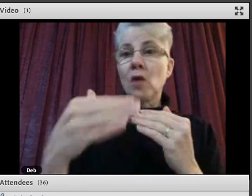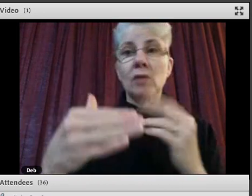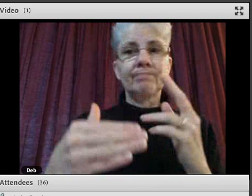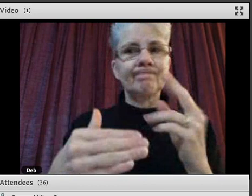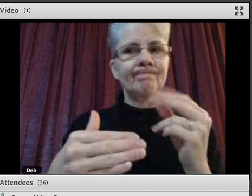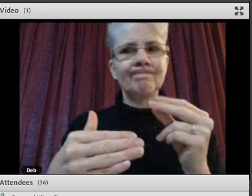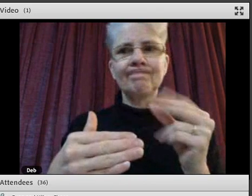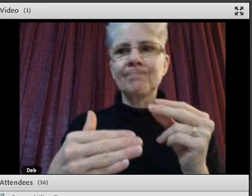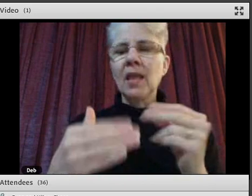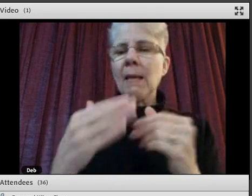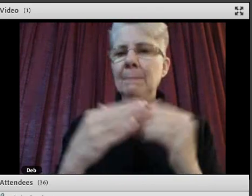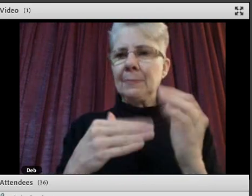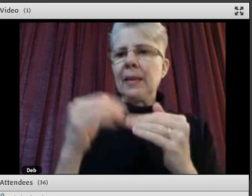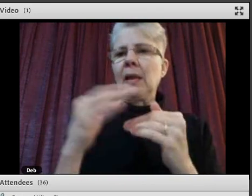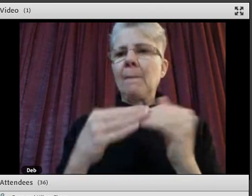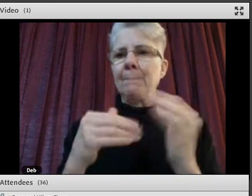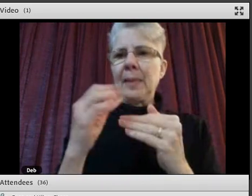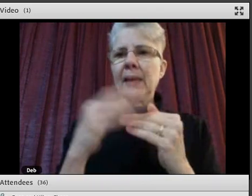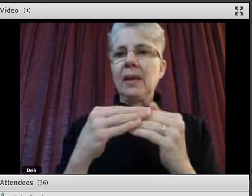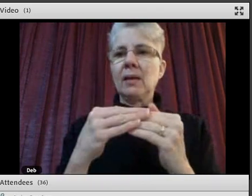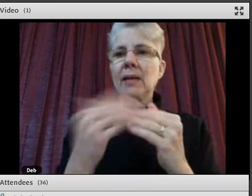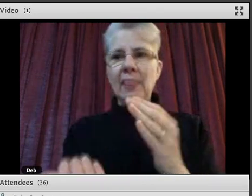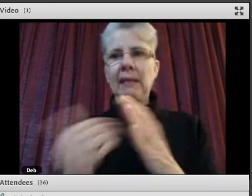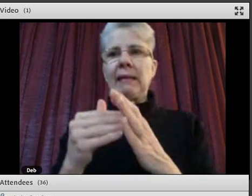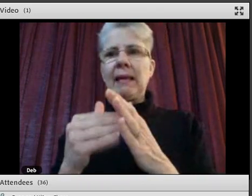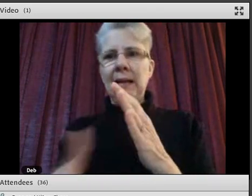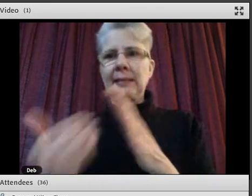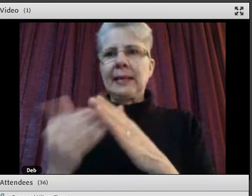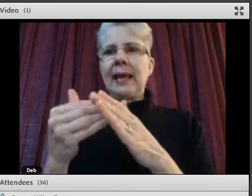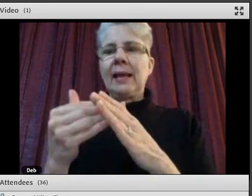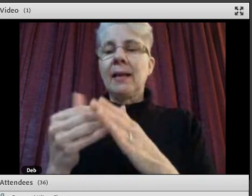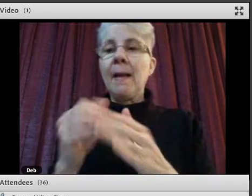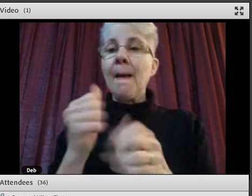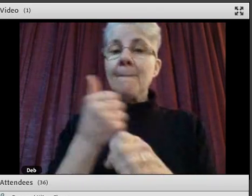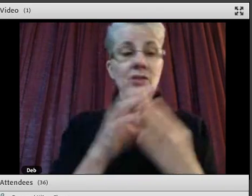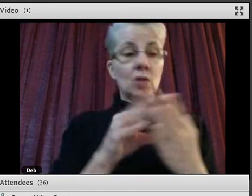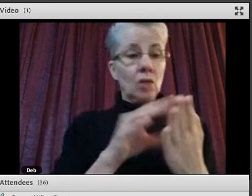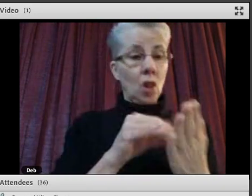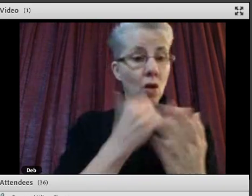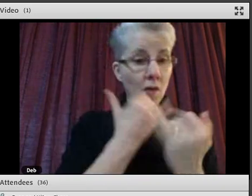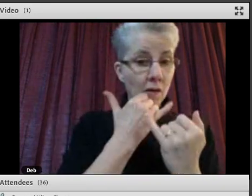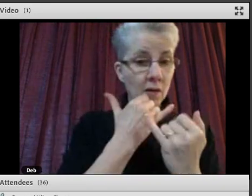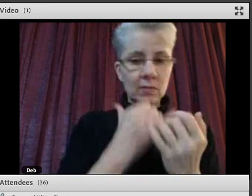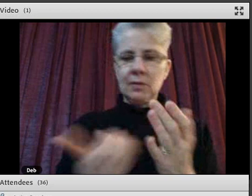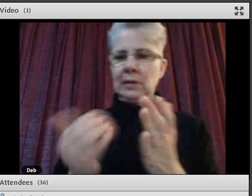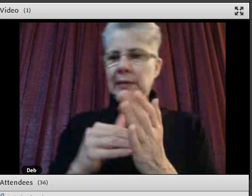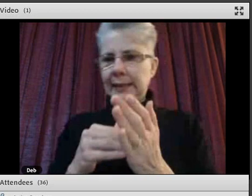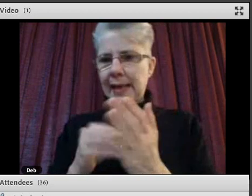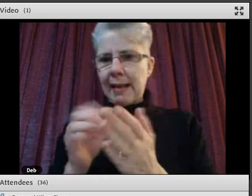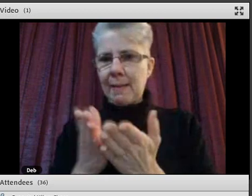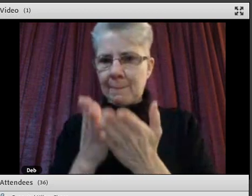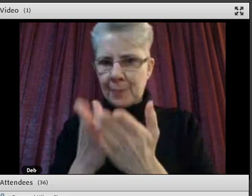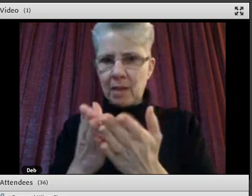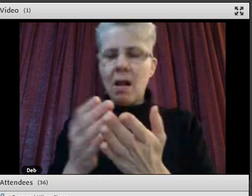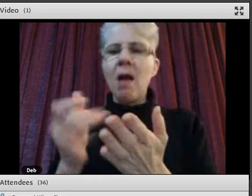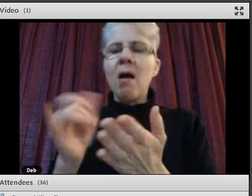and then move on. We build it, and then build it again based on what we learned, and then build it again based on what we learned,